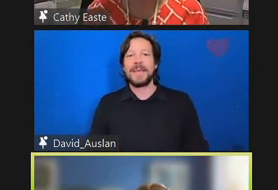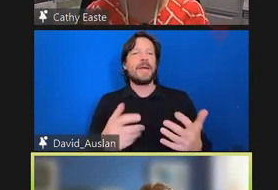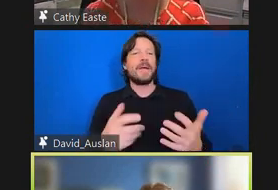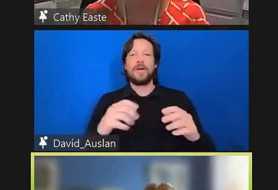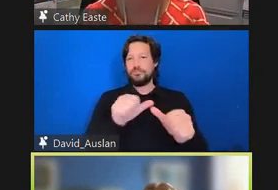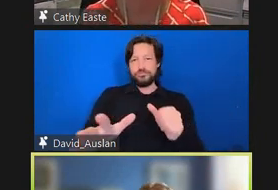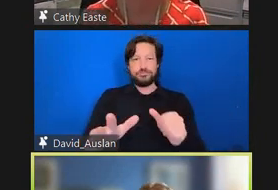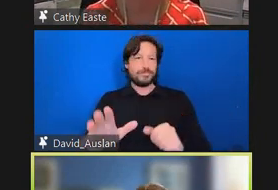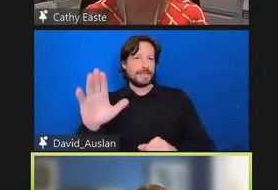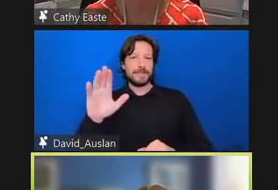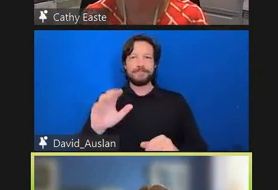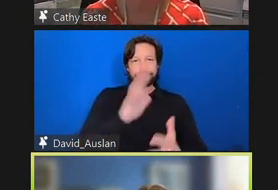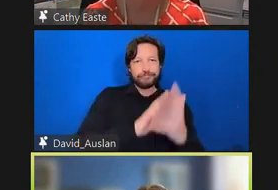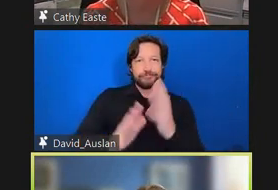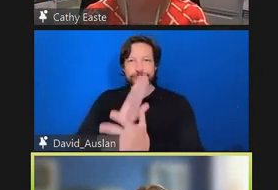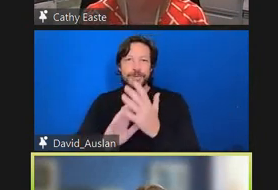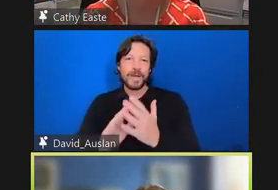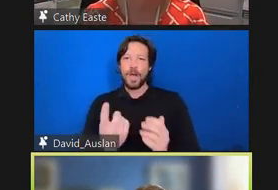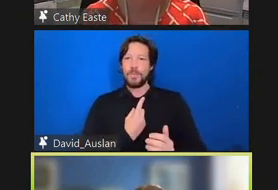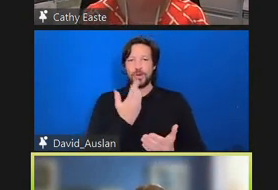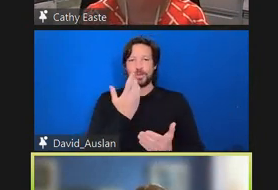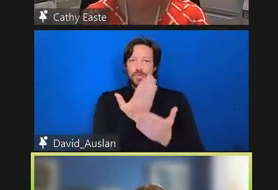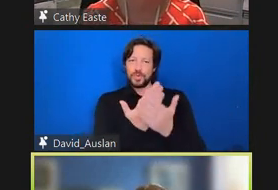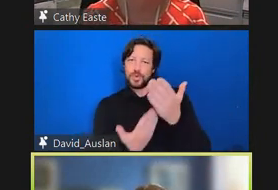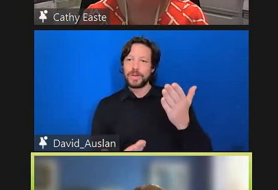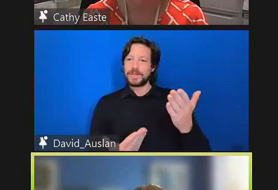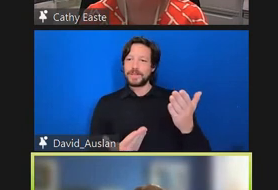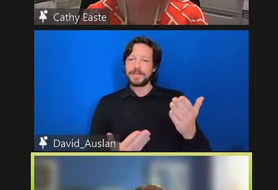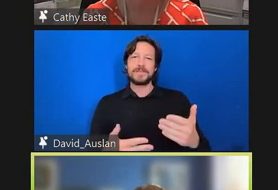to hear your personal stories and to provide us with an opportunity to stop and reflect